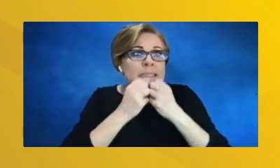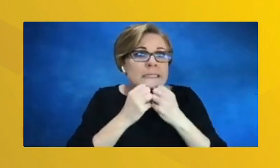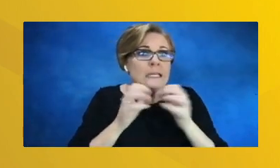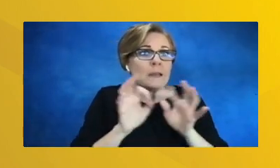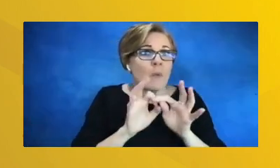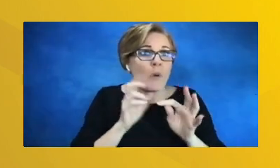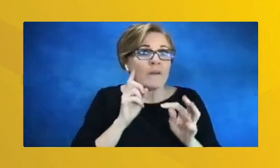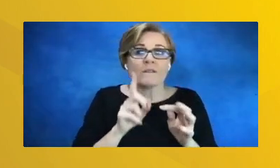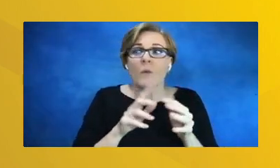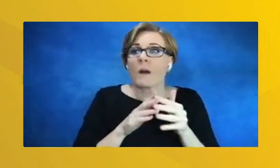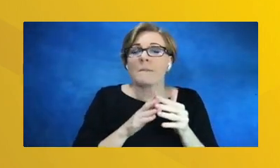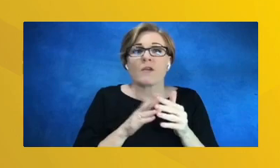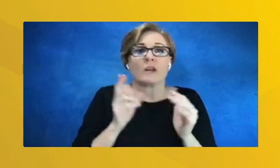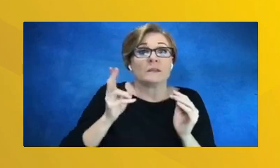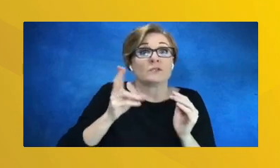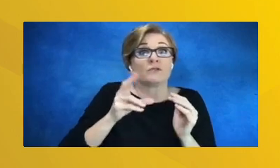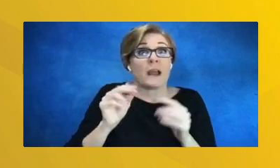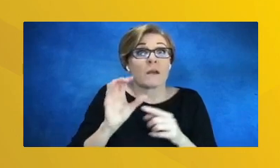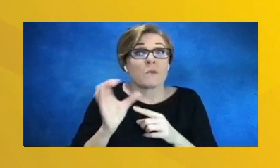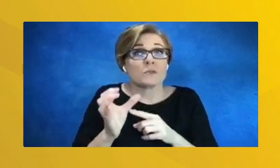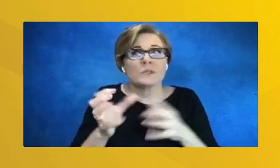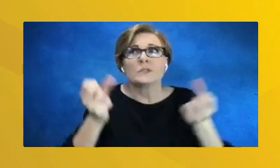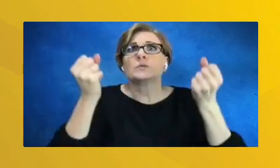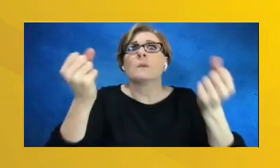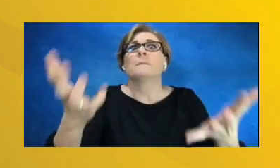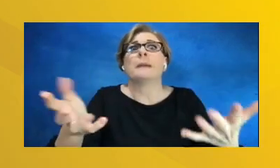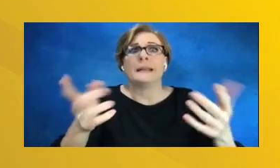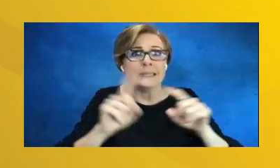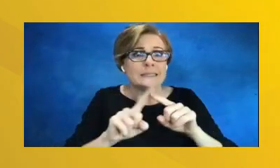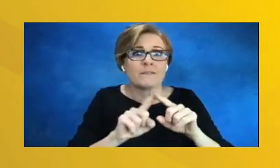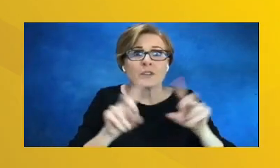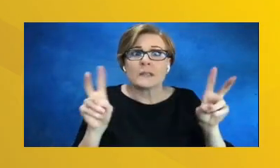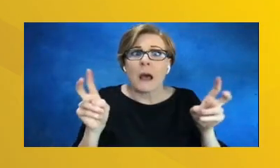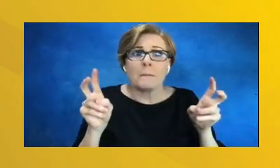And so there's so many topics you can dive into by looking at postage stamps, so I thought